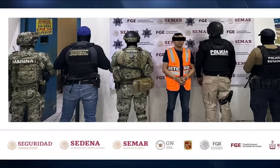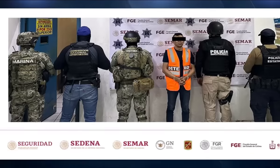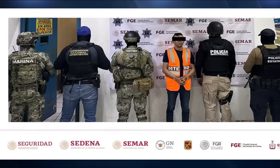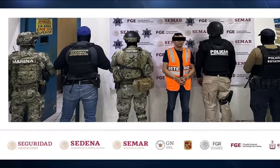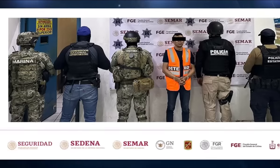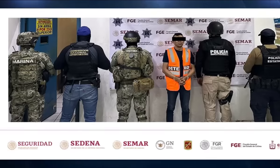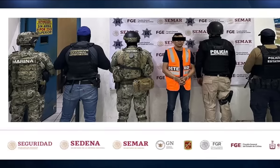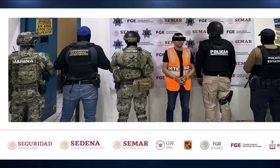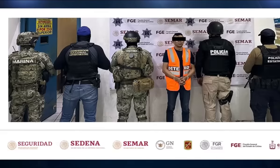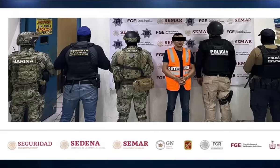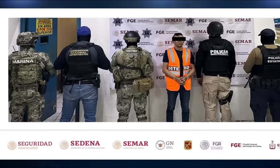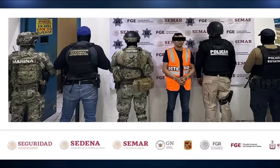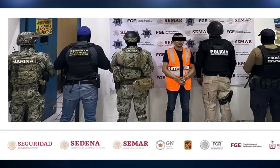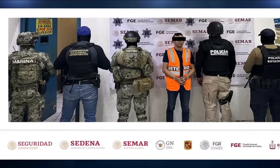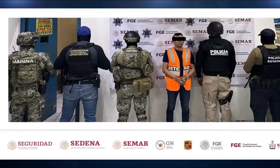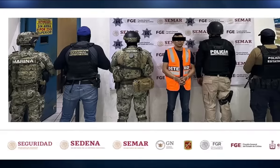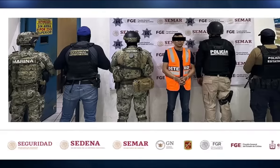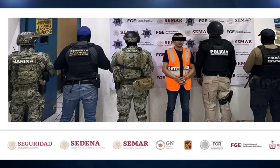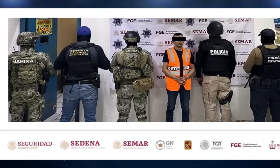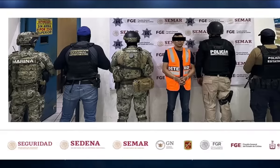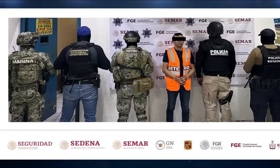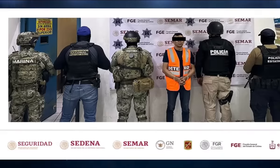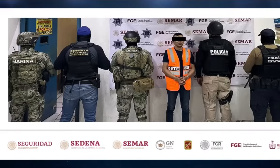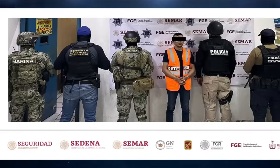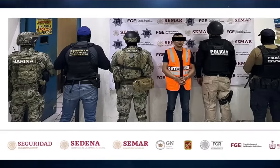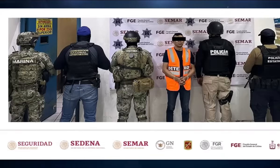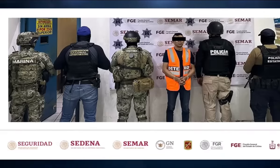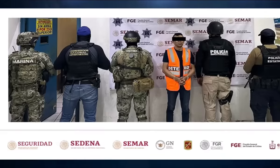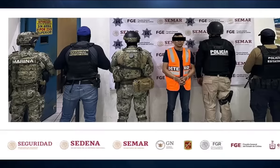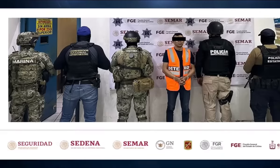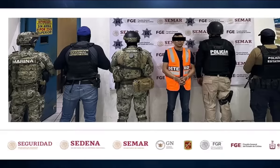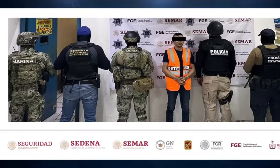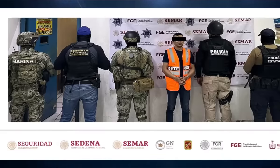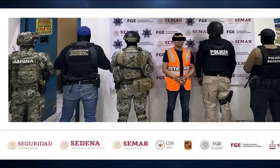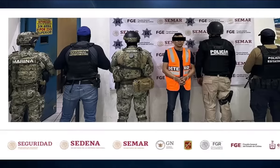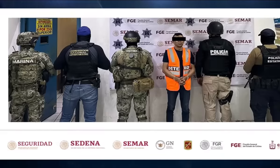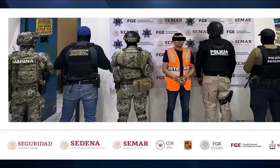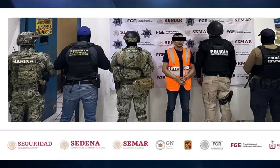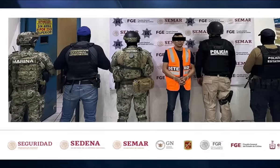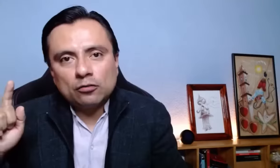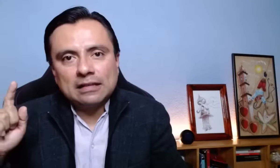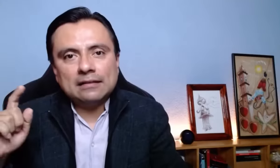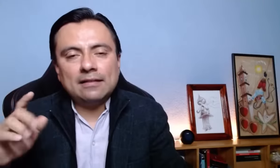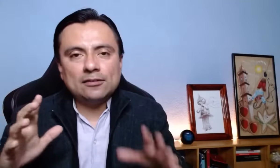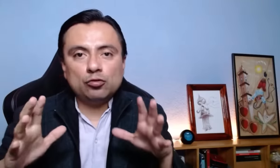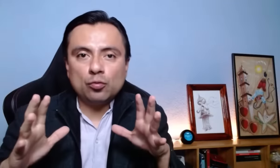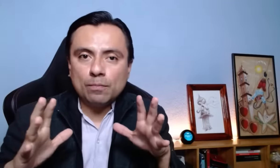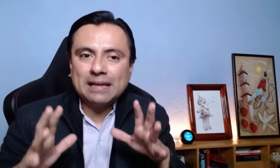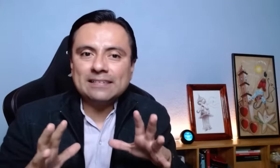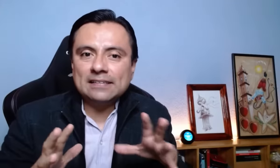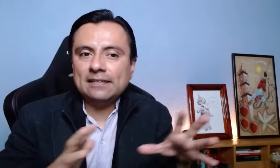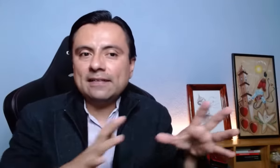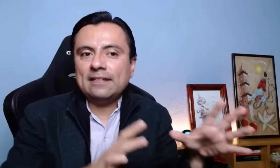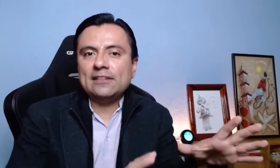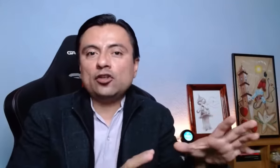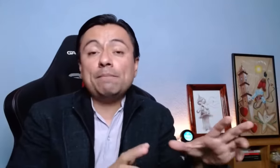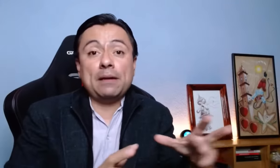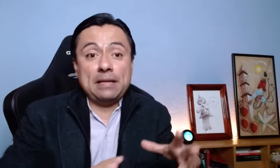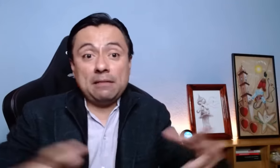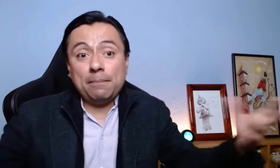municipalities of Cuauhtémoc Coquimatlán and part of Villa de Álvarez these in the State of Colima before before telling you